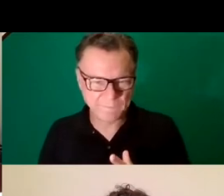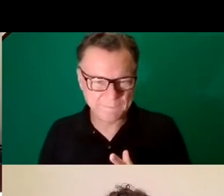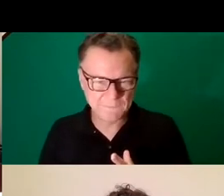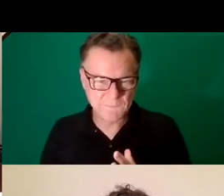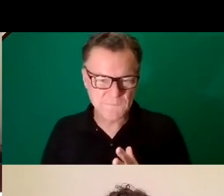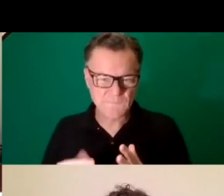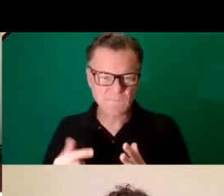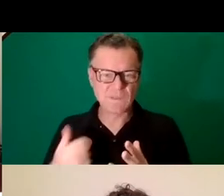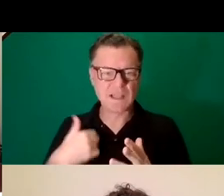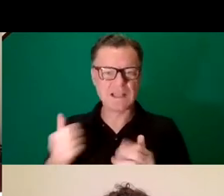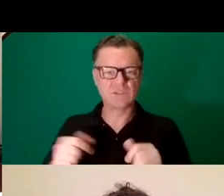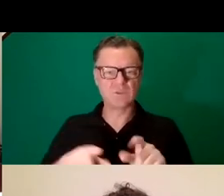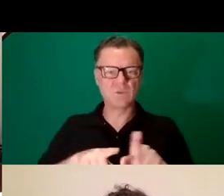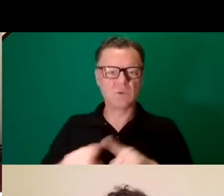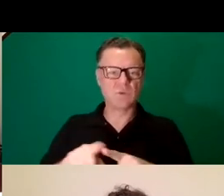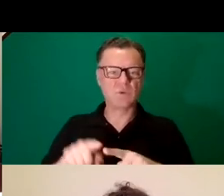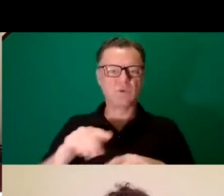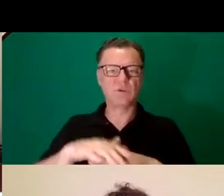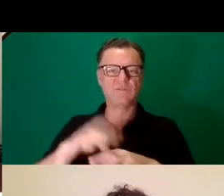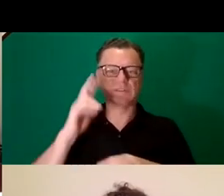I had to learn about deafness in the process.